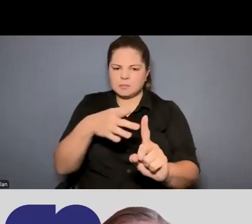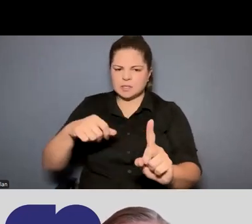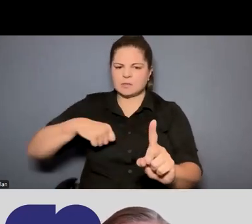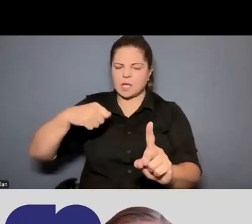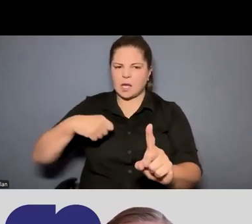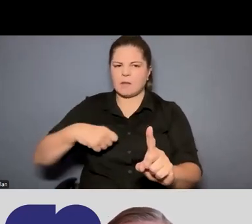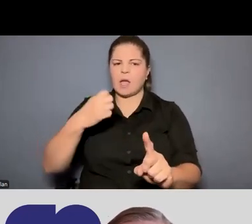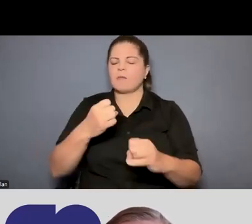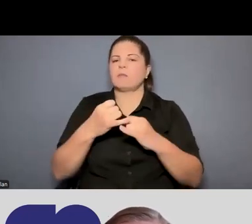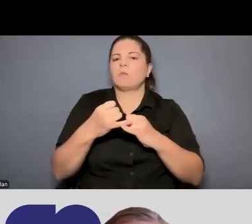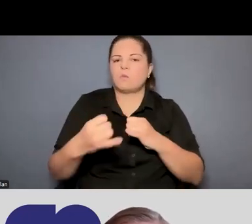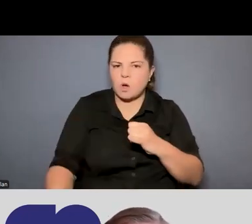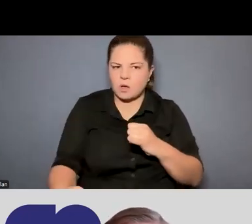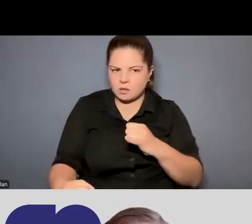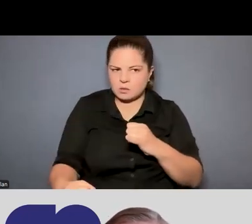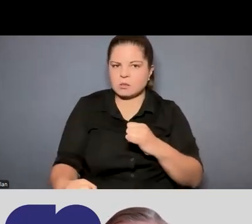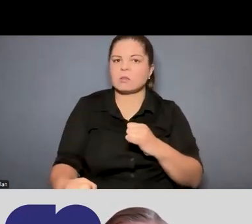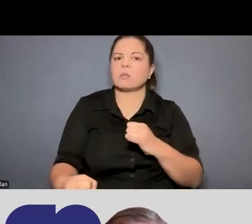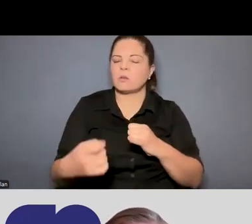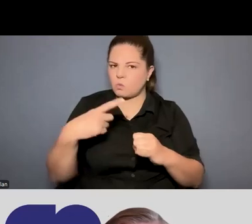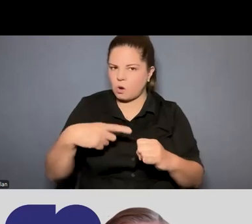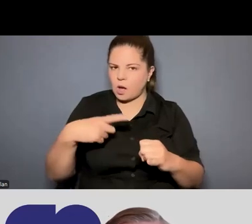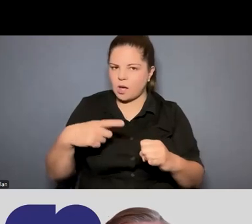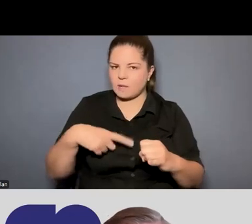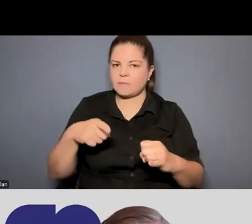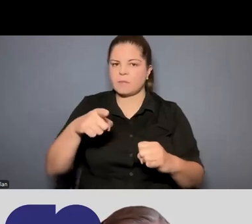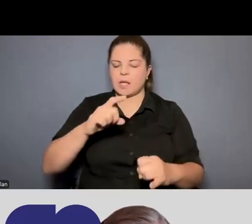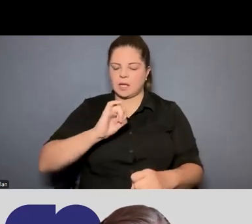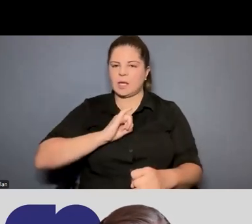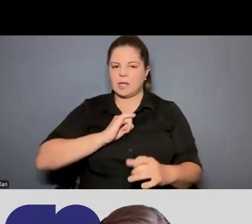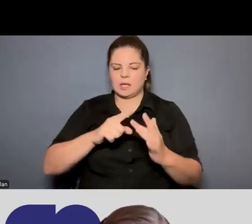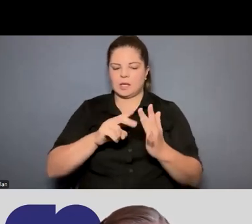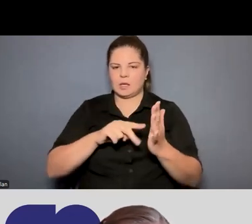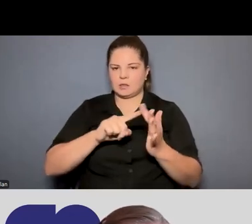That included people with an intersex variation, Aboriginal and Torres Strait Islander people,